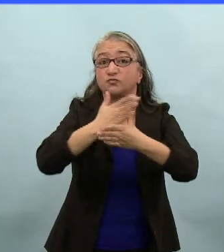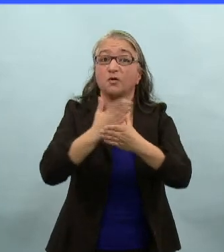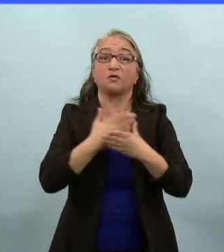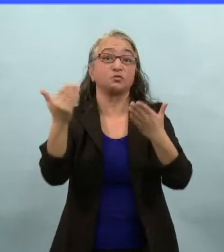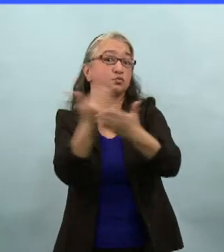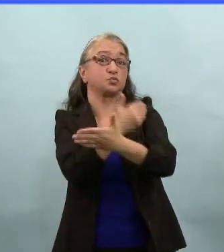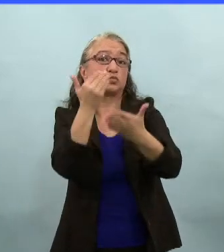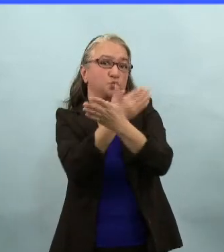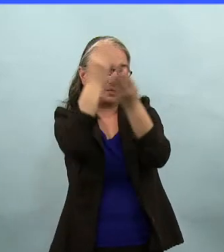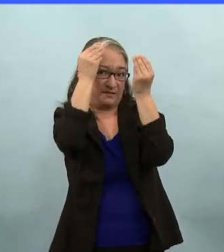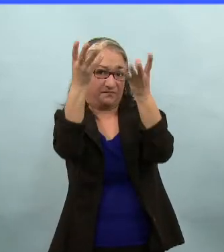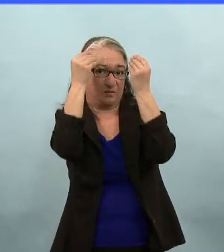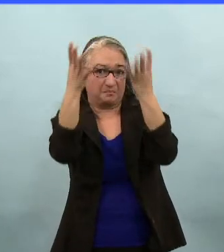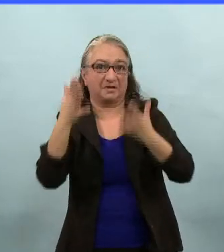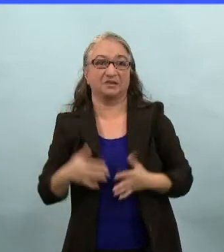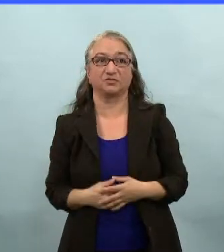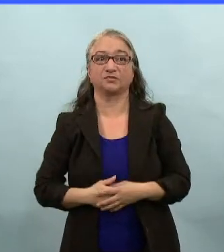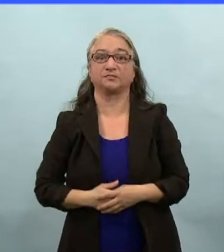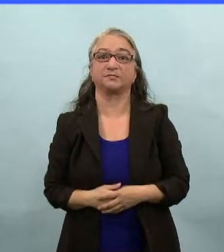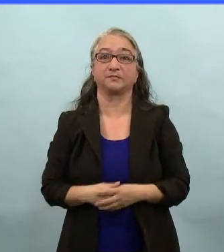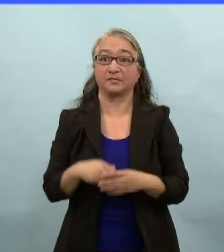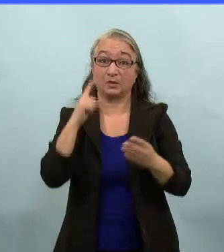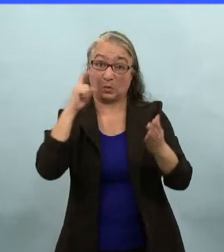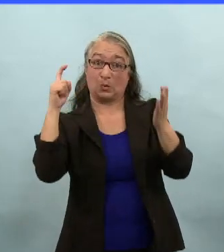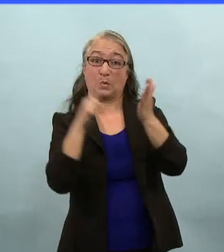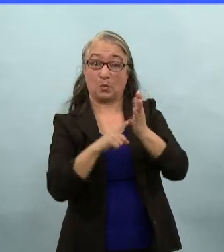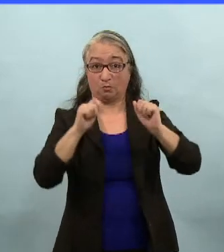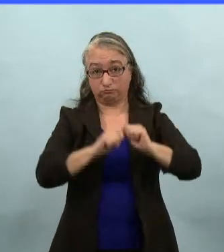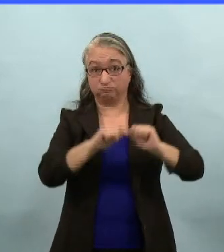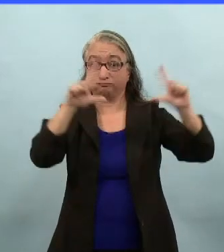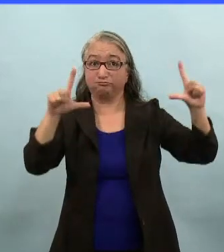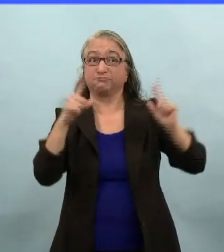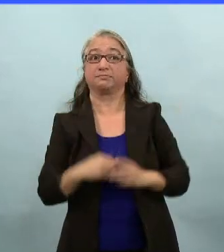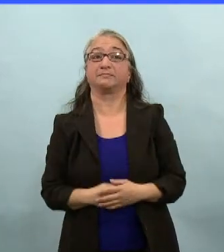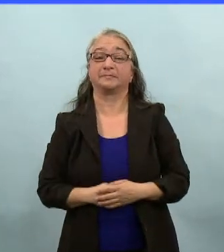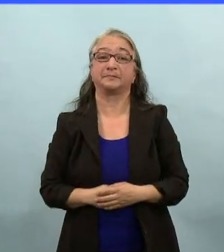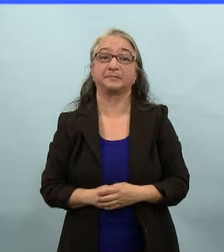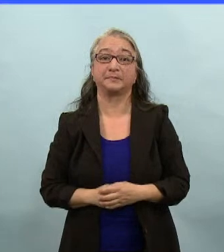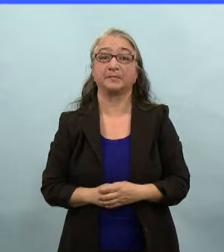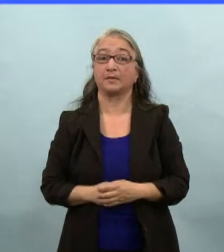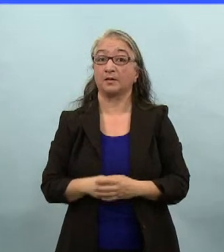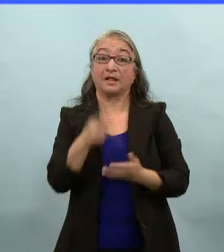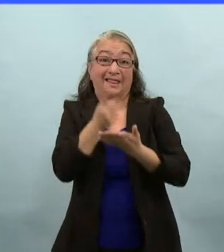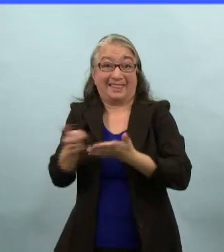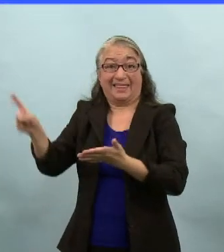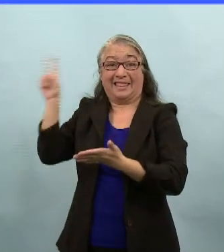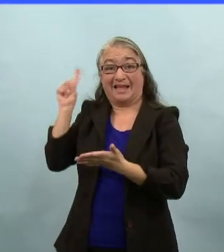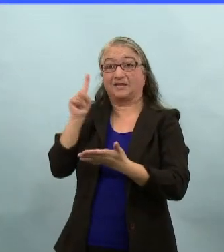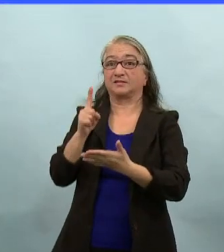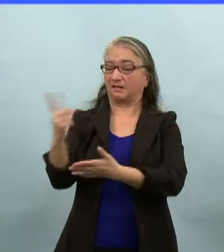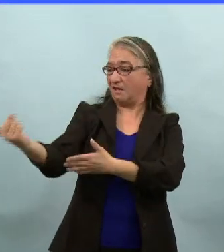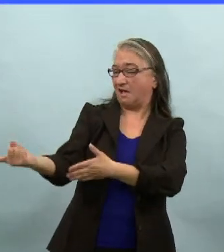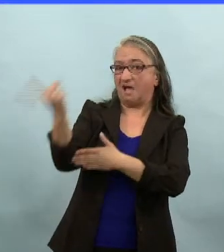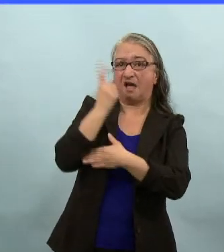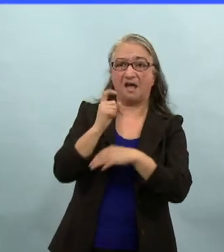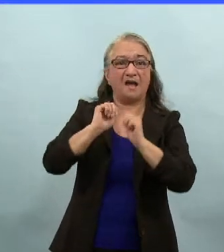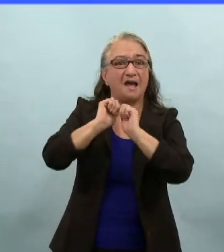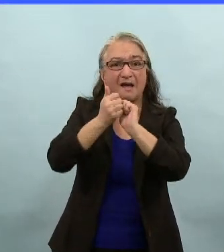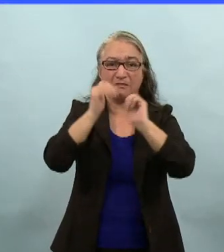so last week i was asked how booster doses compared to zero one or two doses in preventing